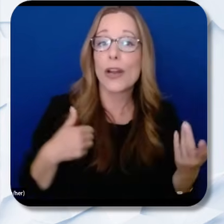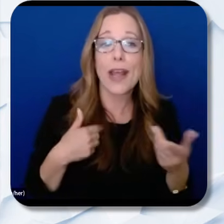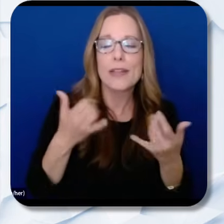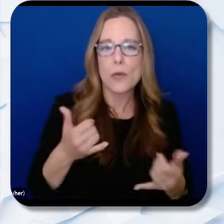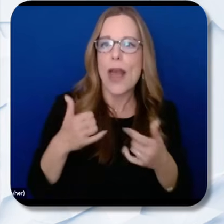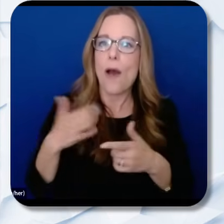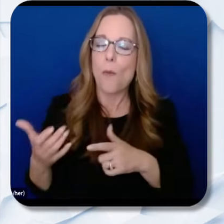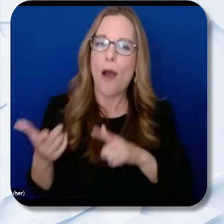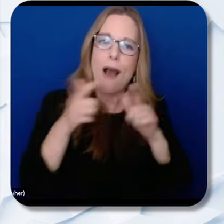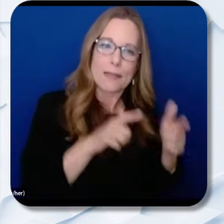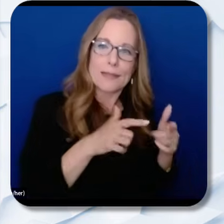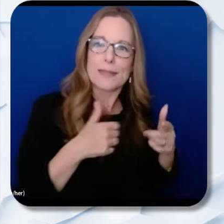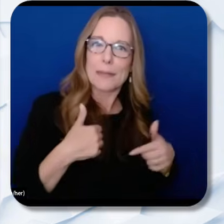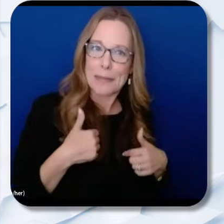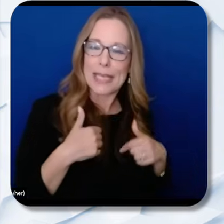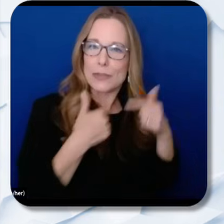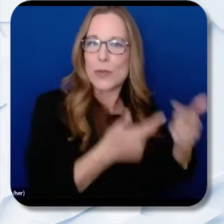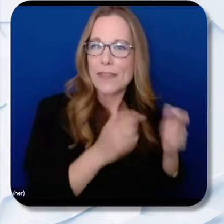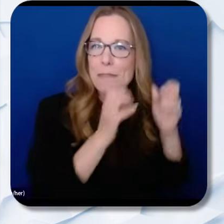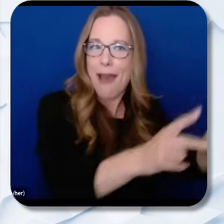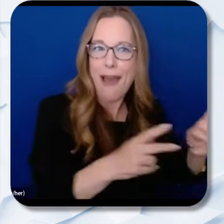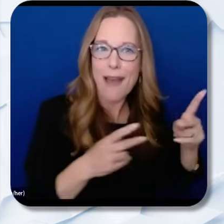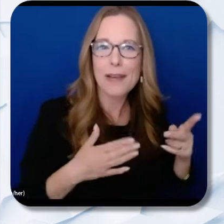And so, you know, I was so excited to speak at this because I thought, wow,